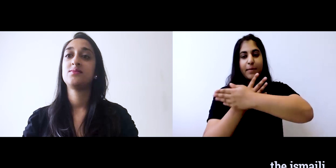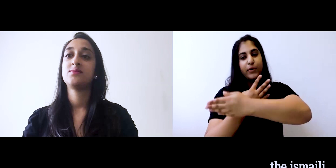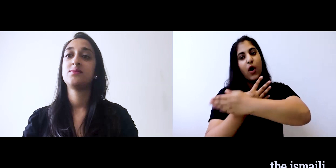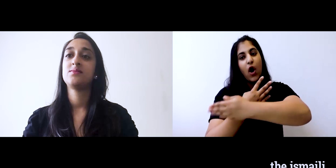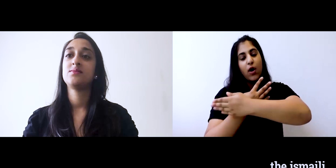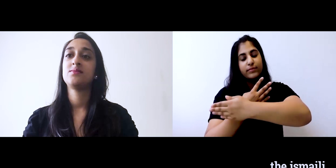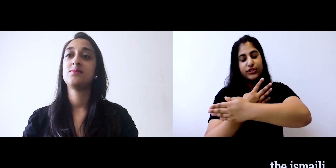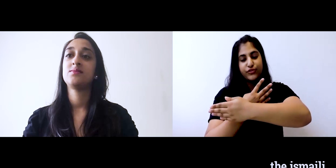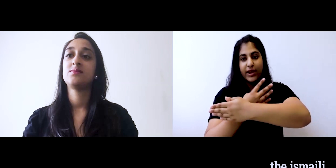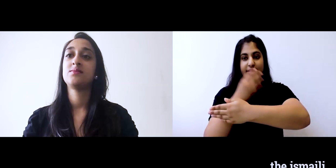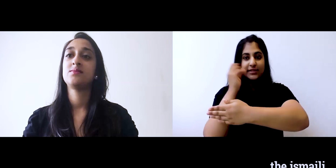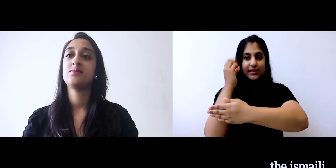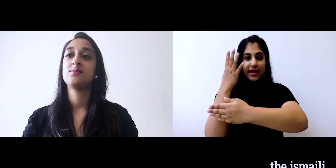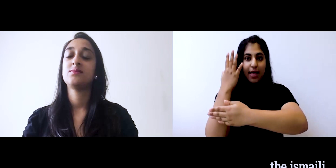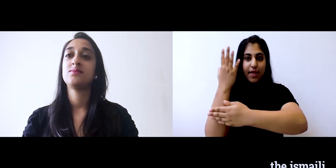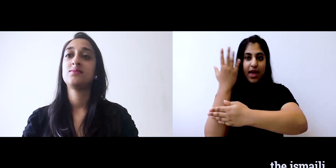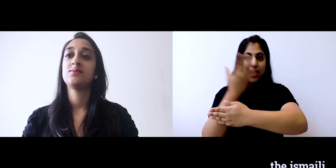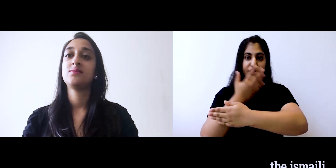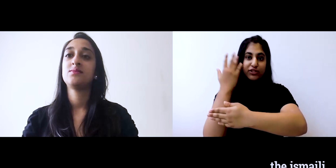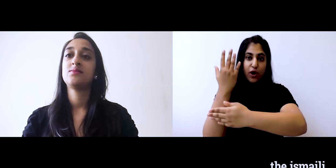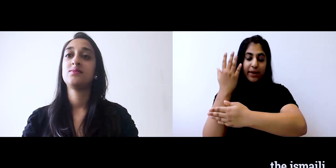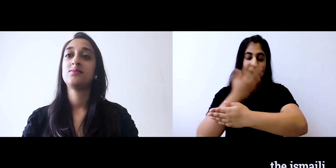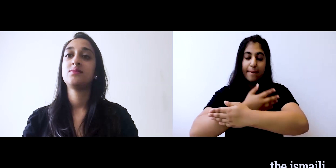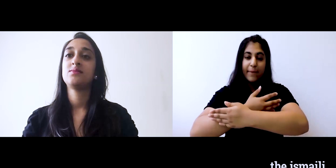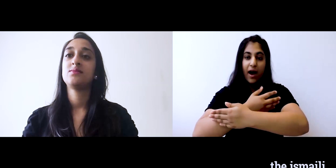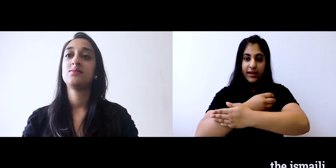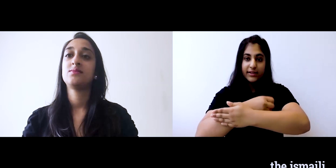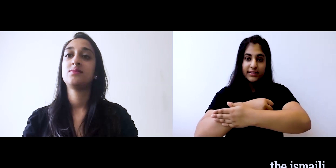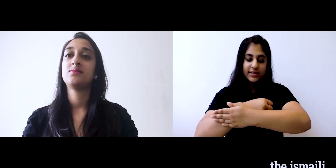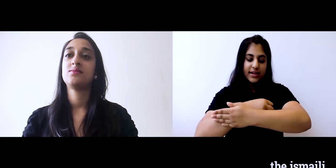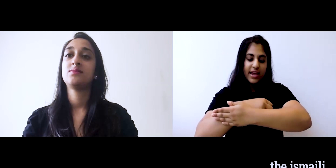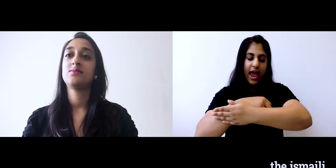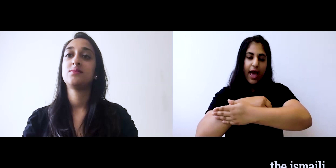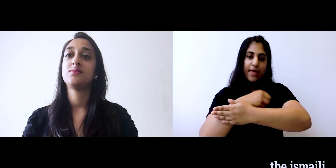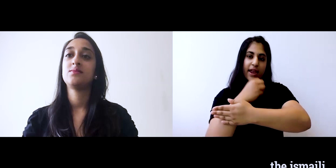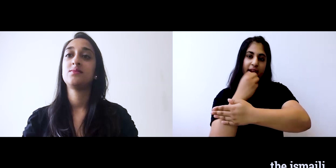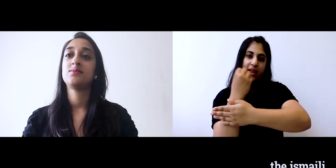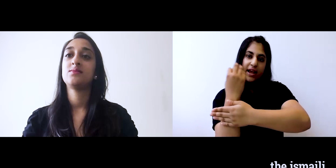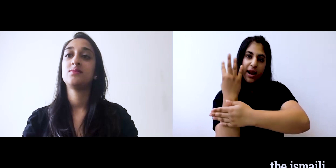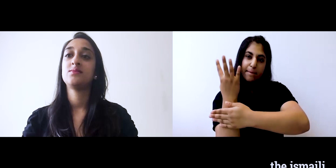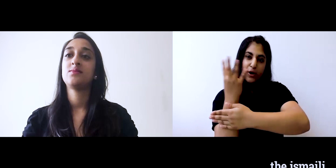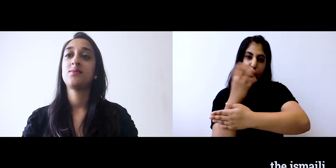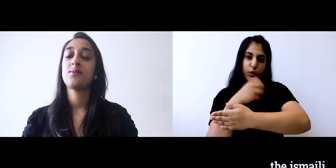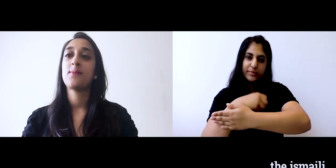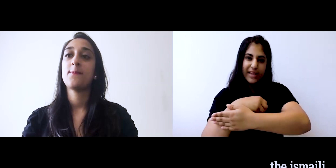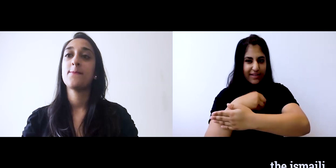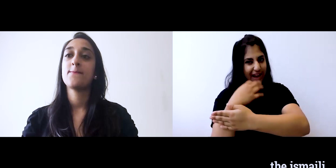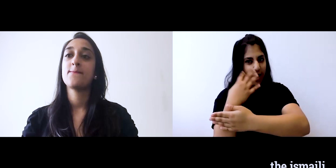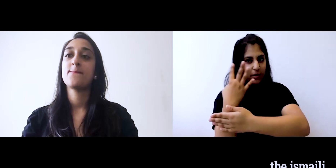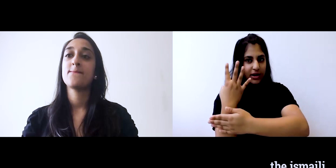Put your arms straight and then your dominant hand behind. And then it kind of blooms like a flower.